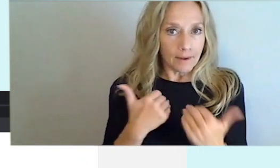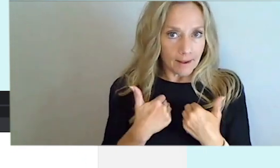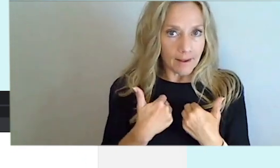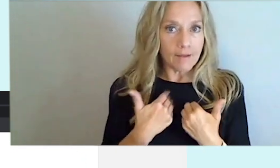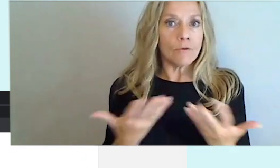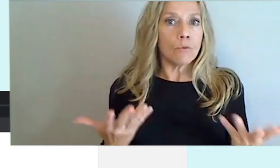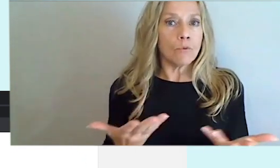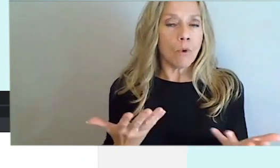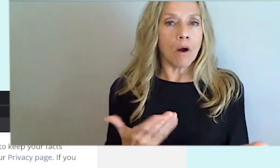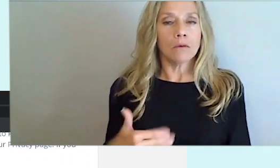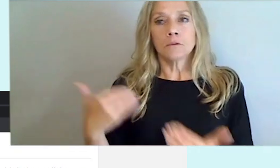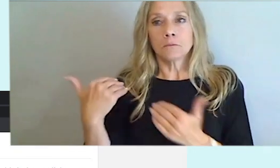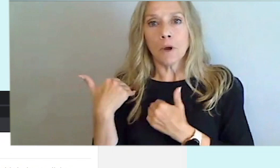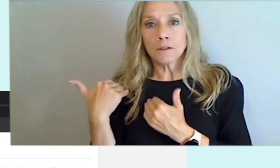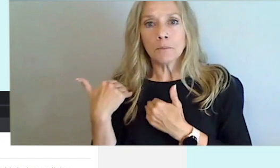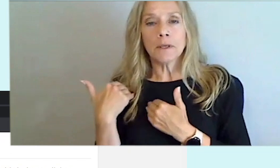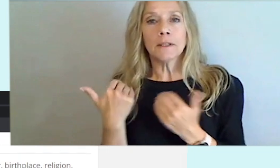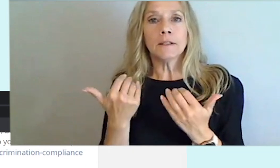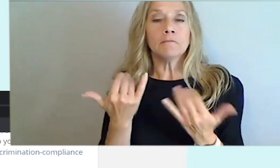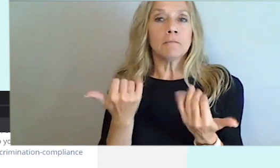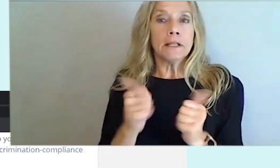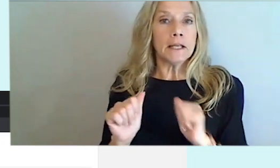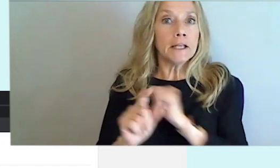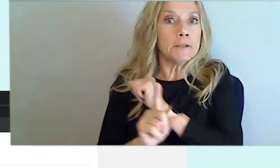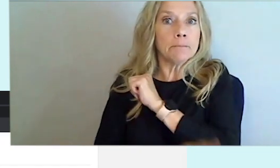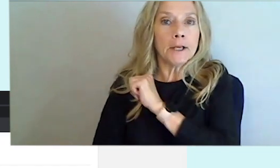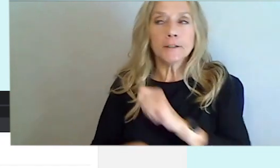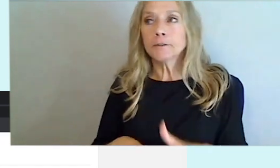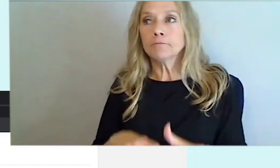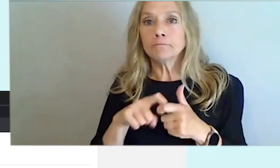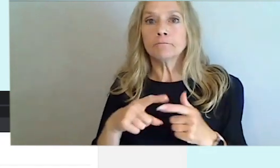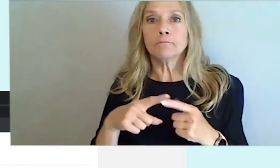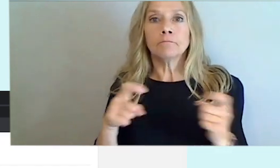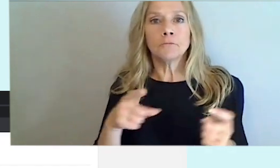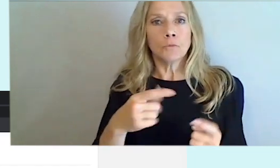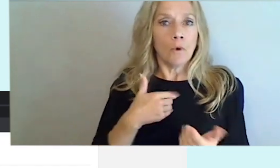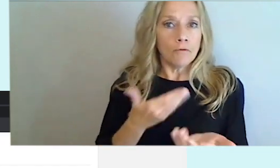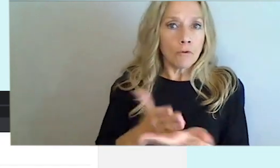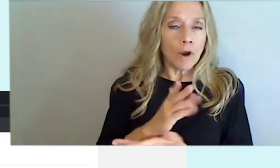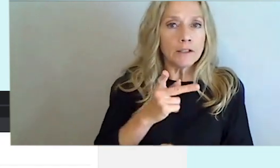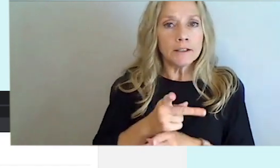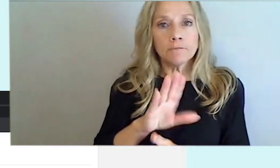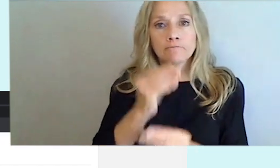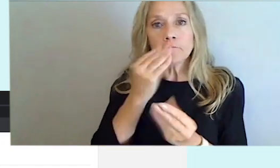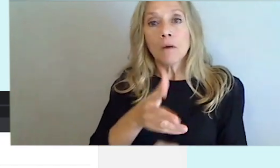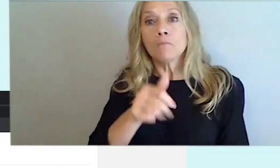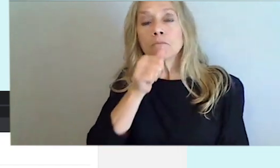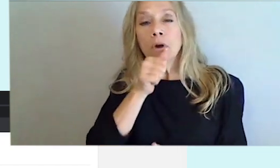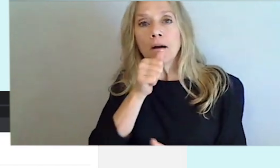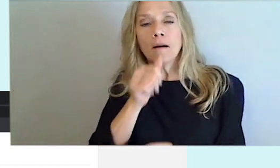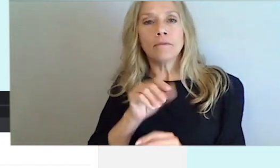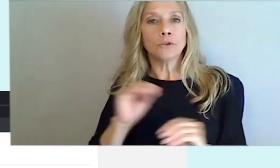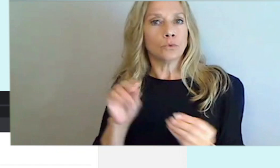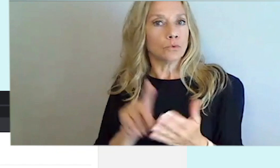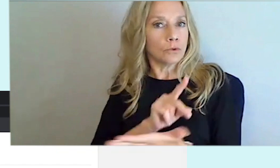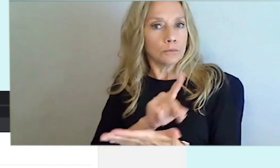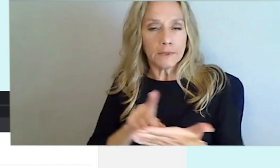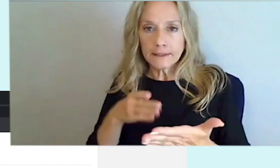your right to privacy and nondiscrimination. Then you should review the information about the electronic signature